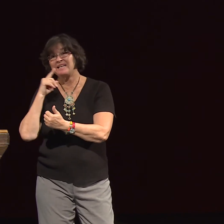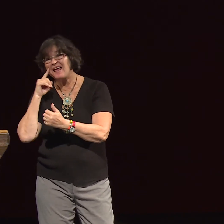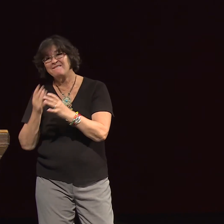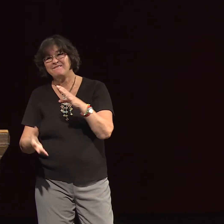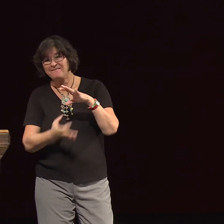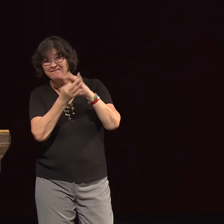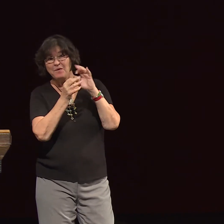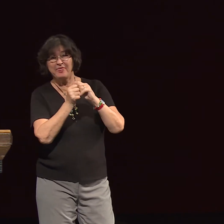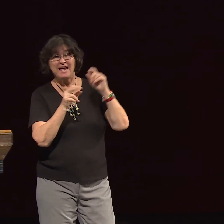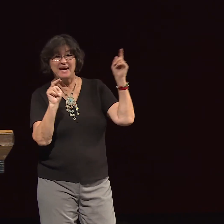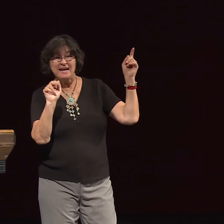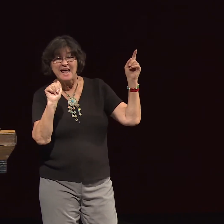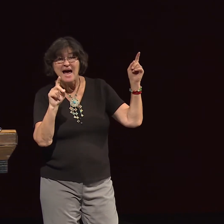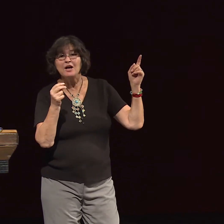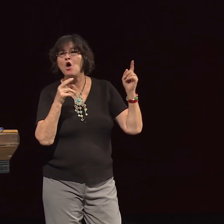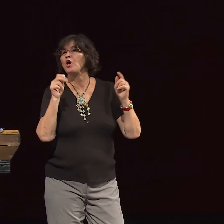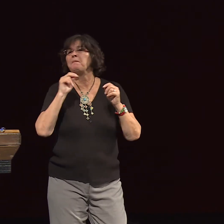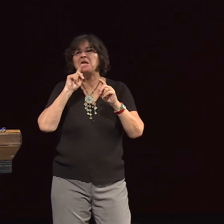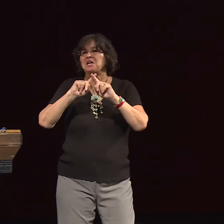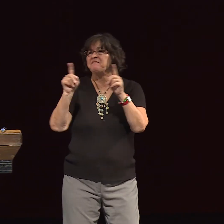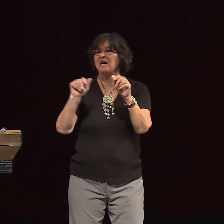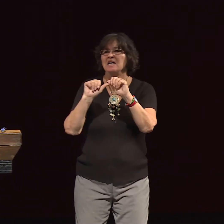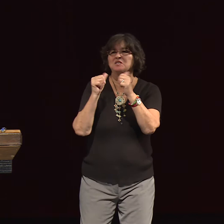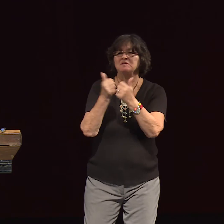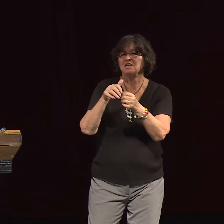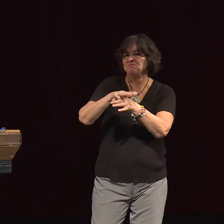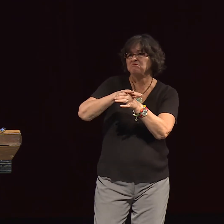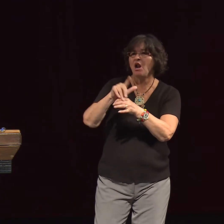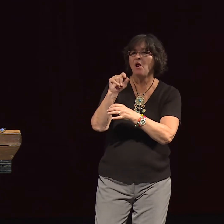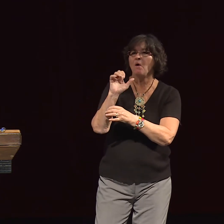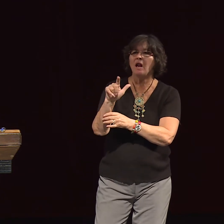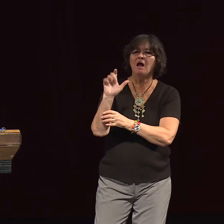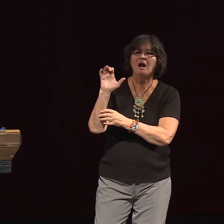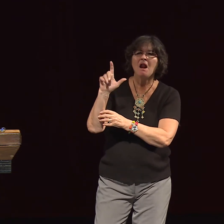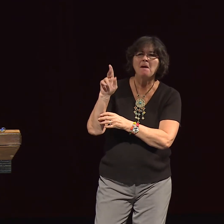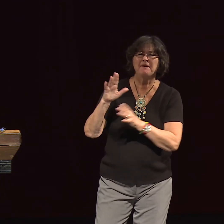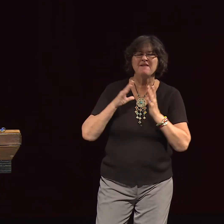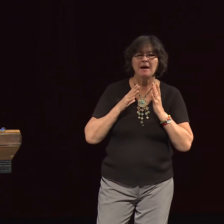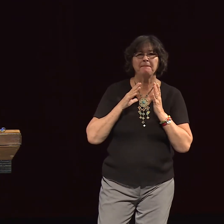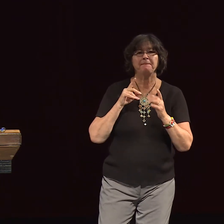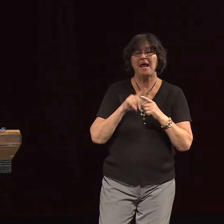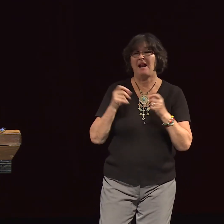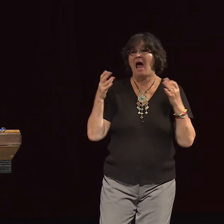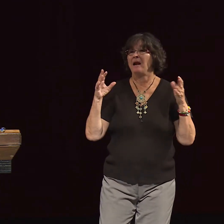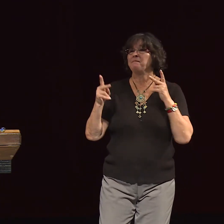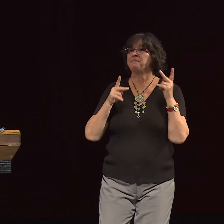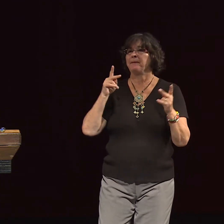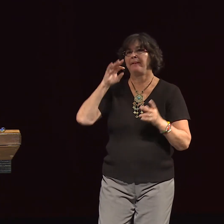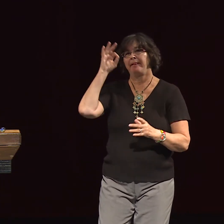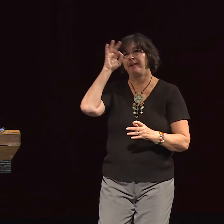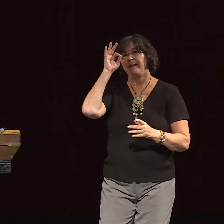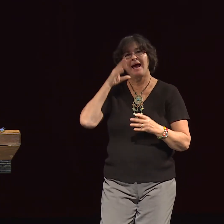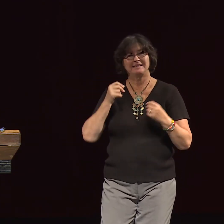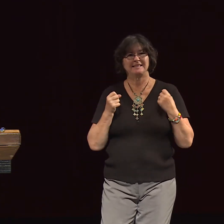The Association of the Deaf is often part of this. If there isn't anything local, that's fine.